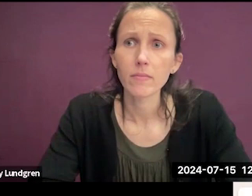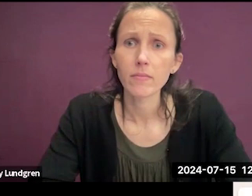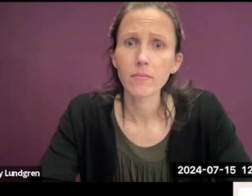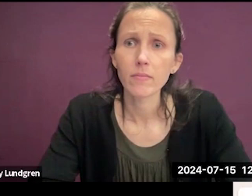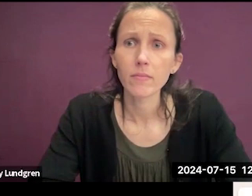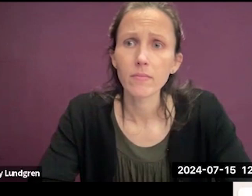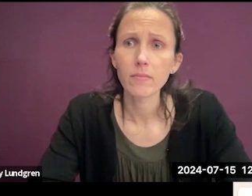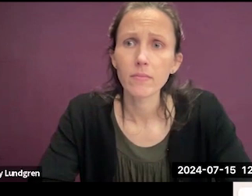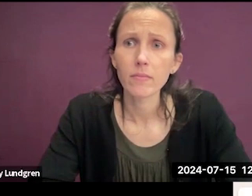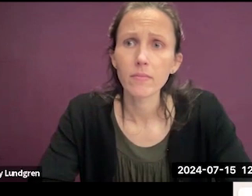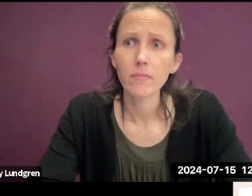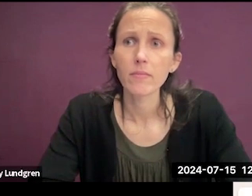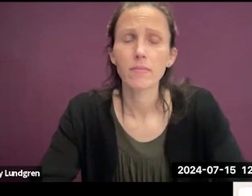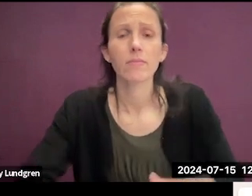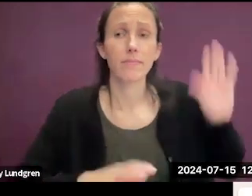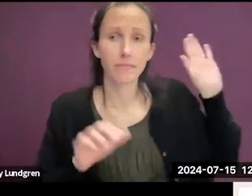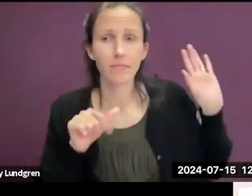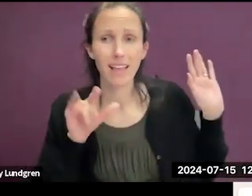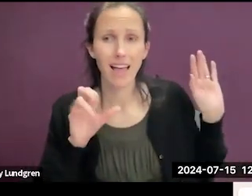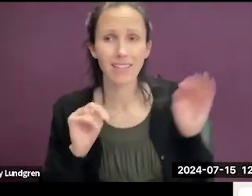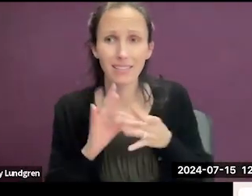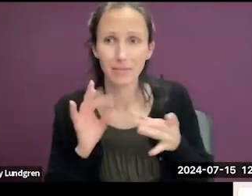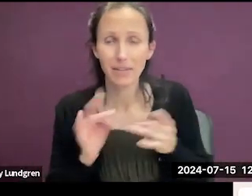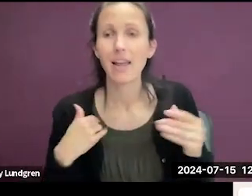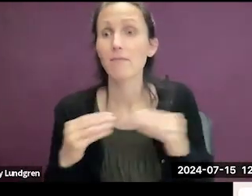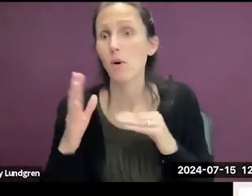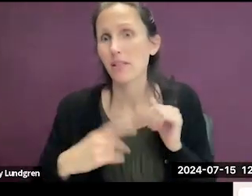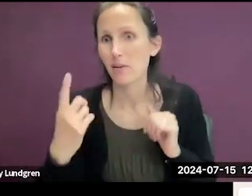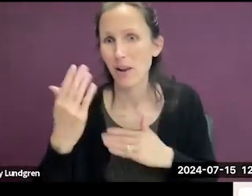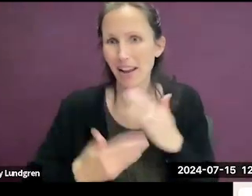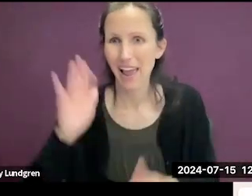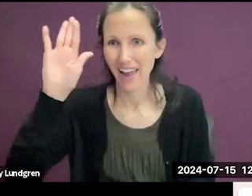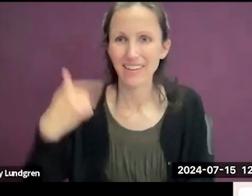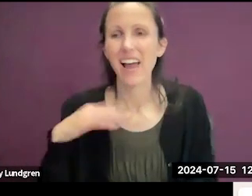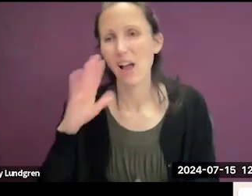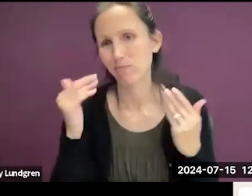[Allison] All right, this is Allison speaking. Since we have more than one hand raised, I'll go ahead and call.